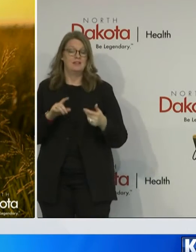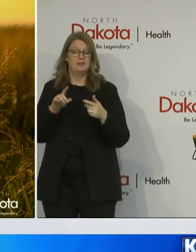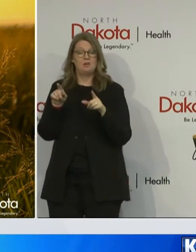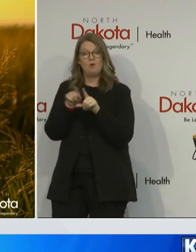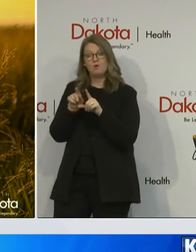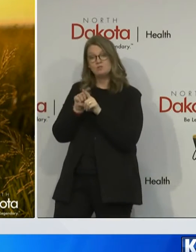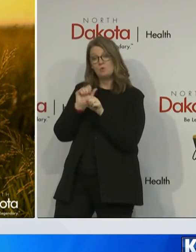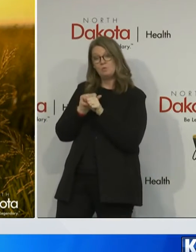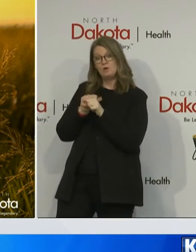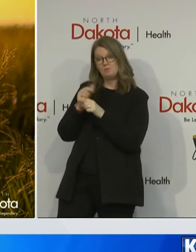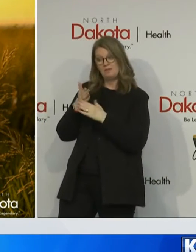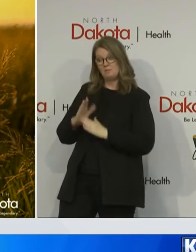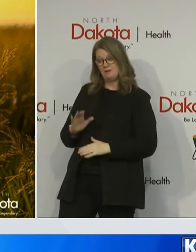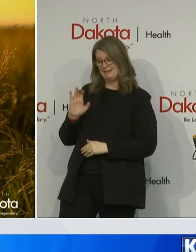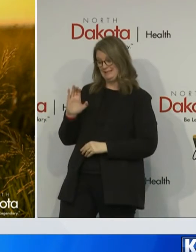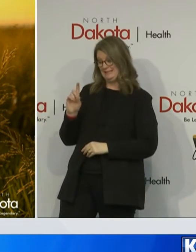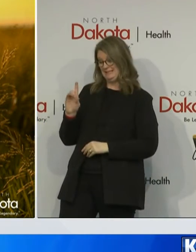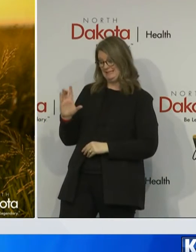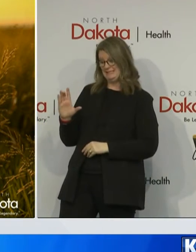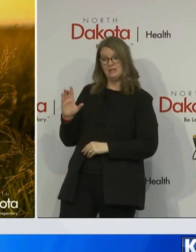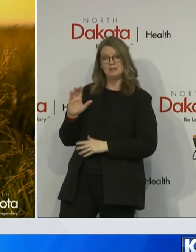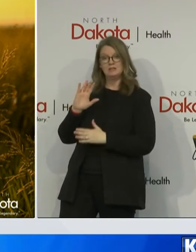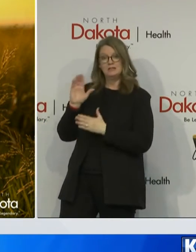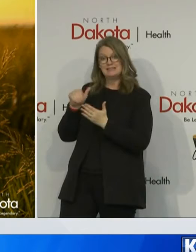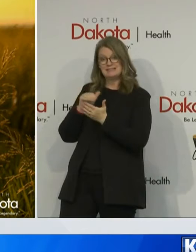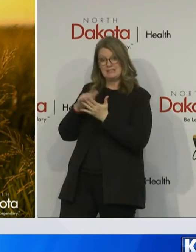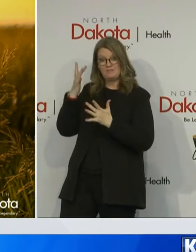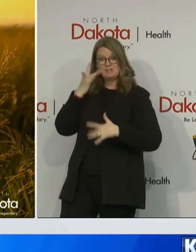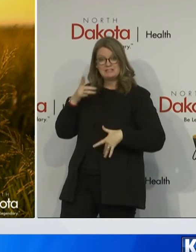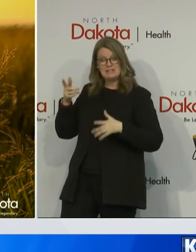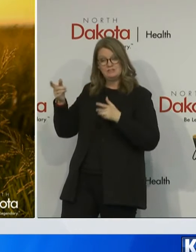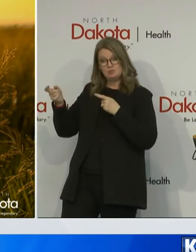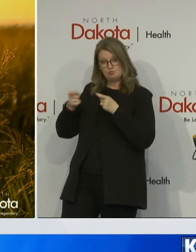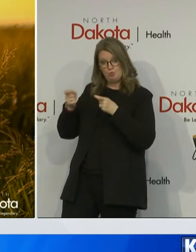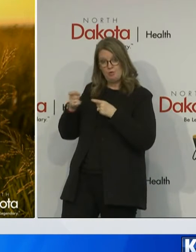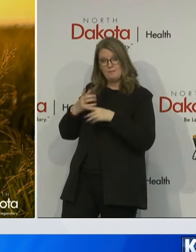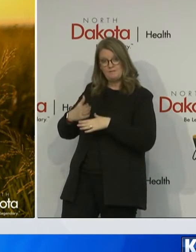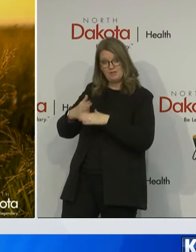FURTHER TESTING DONE ON. FOR EXAMPLE THEY MAY HAVE COME ACROSS INDIVIDUAL HAS TRAVELED TO RISK AREA FOR ONE OF THESE VARIANTS OR HAS BEEN A CLOSE CONTACT ONE OF THOSE INDIVIDUALS.